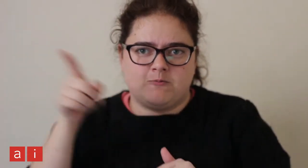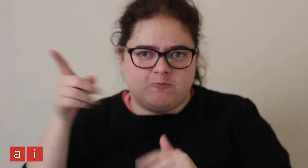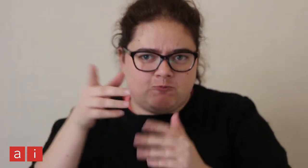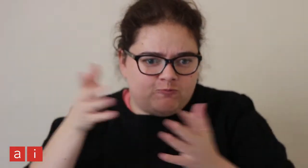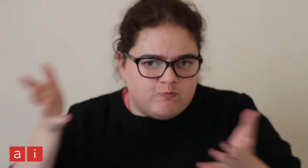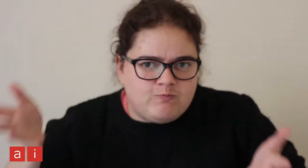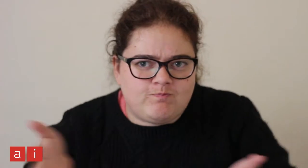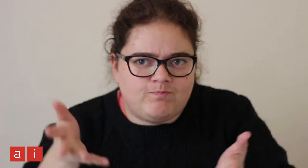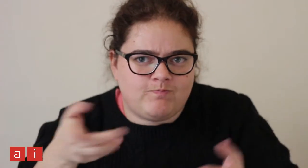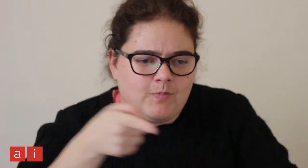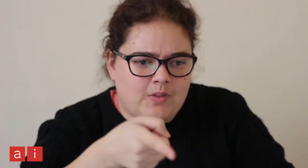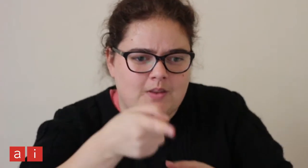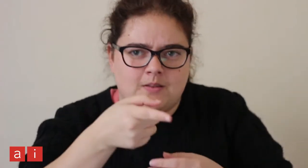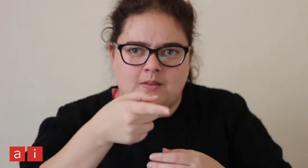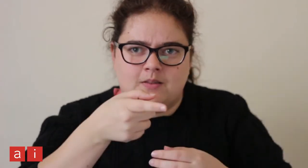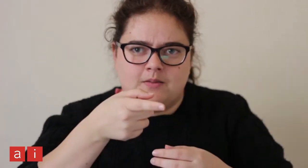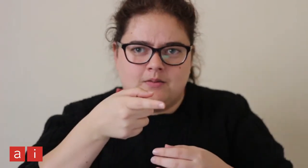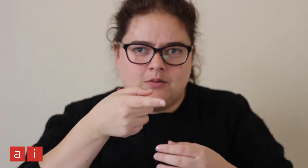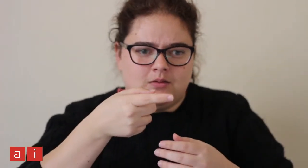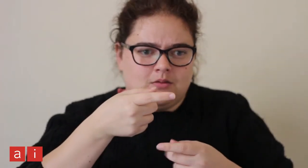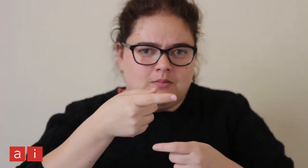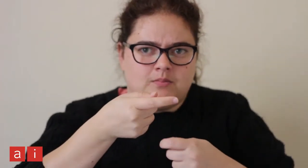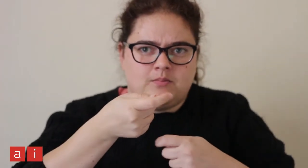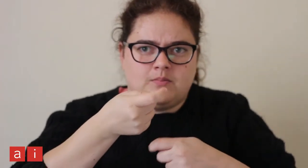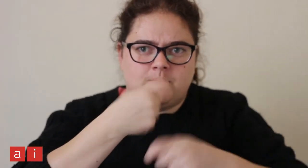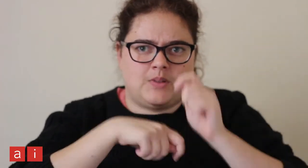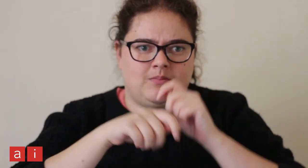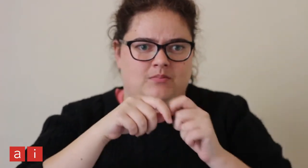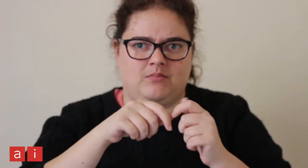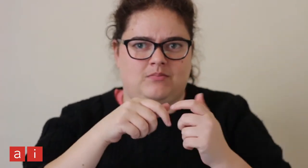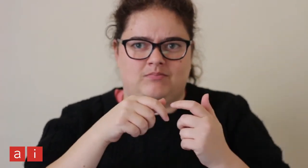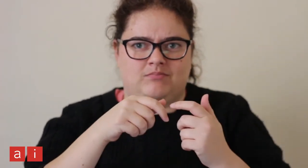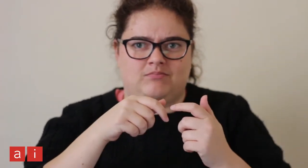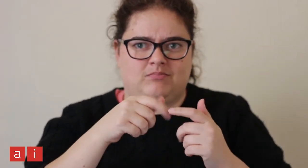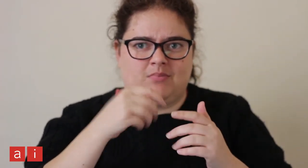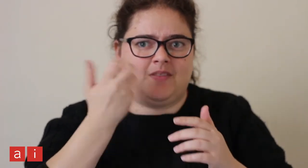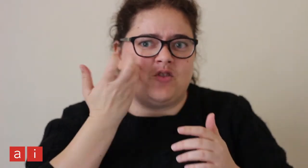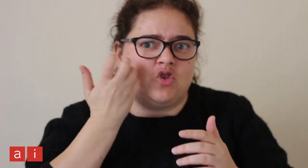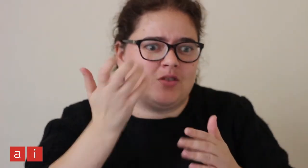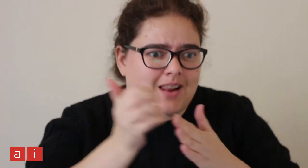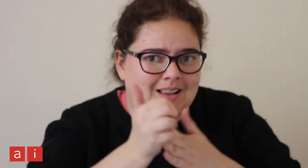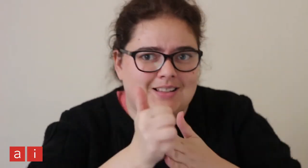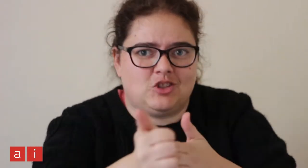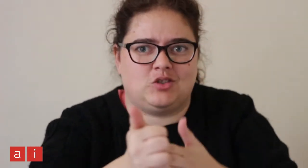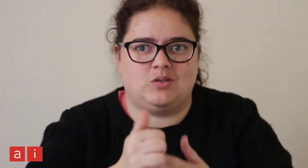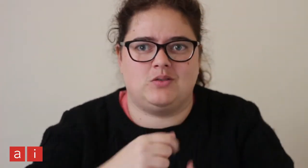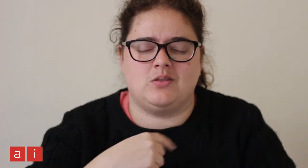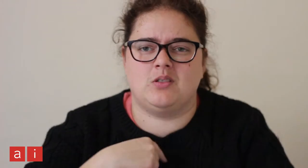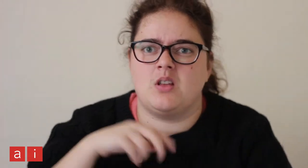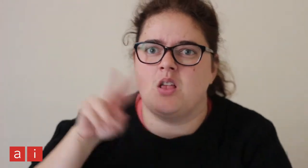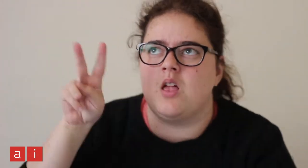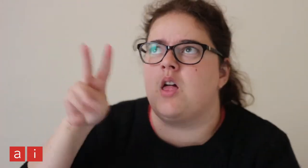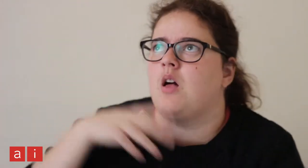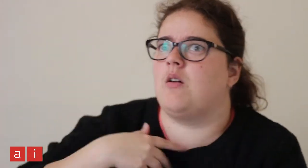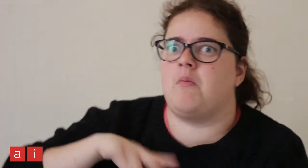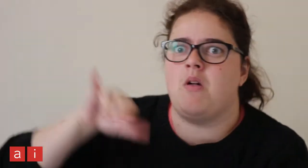They encouraged deaf children to become future leaders. I was in awe of them.